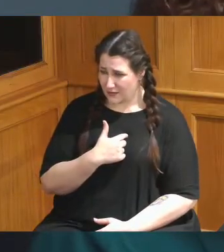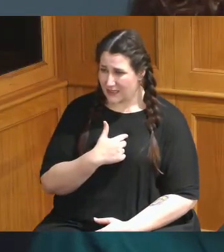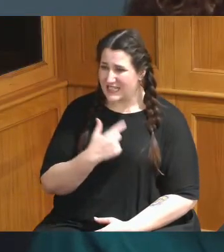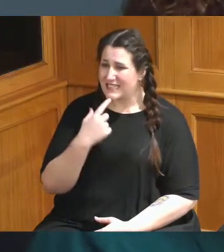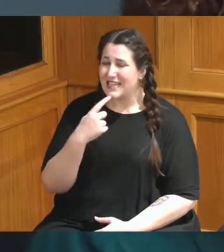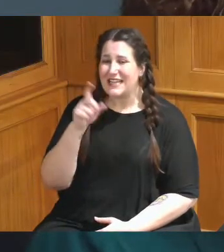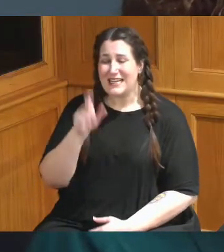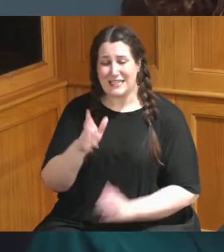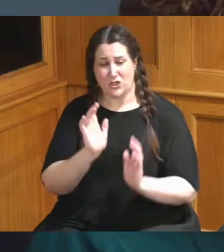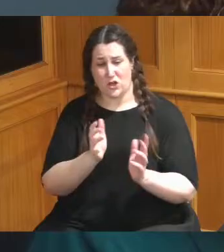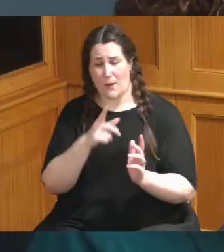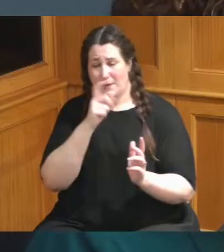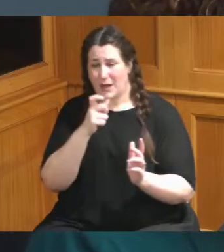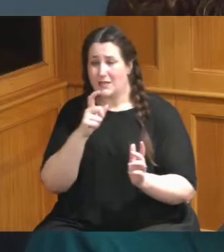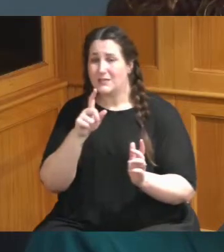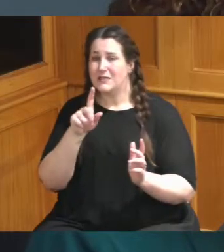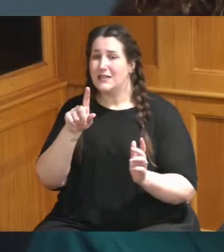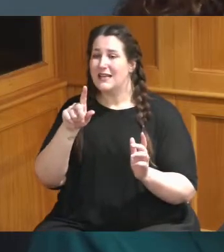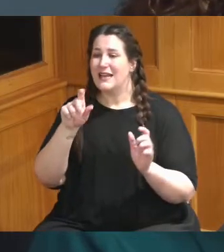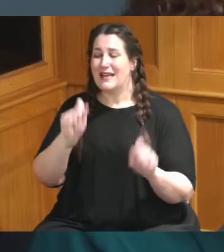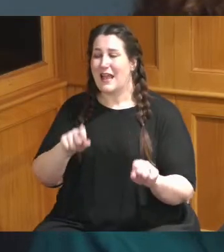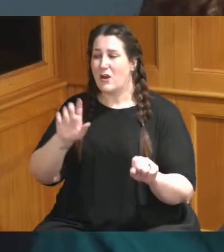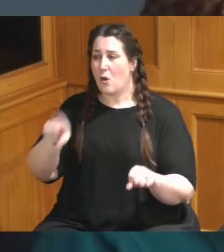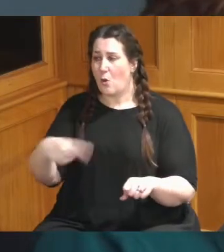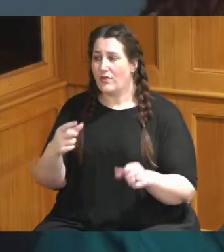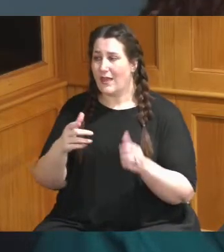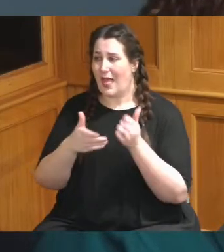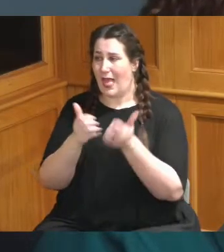because they would only be able to help a hundred youth. Can you you don't have to do it today,